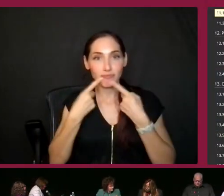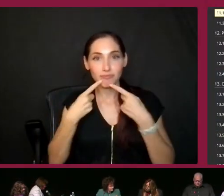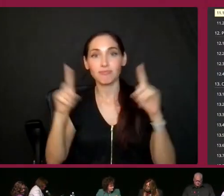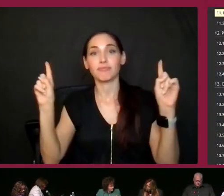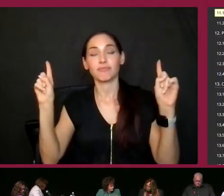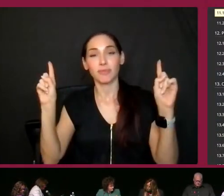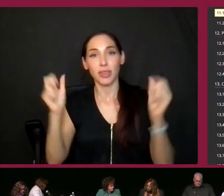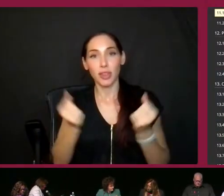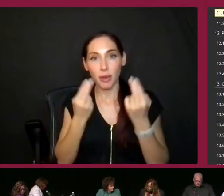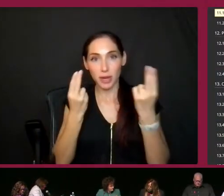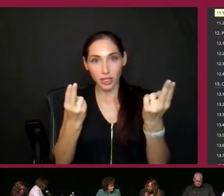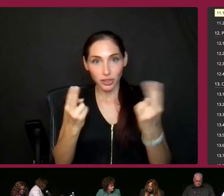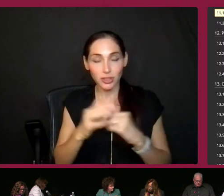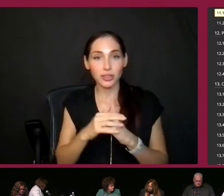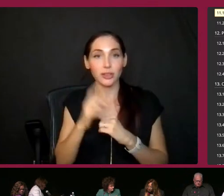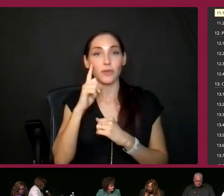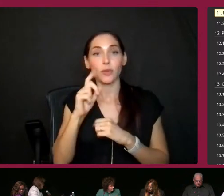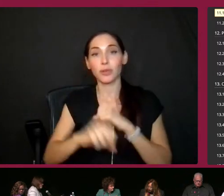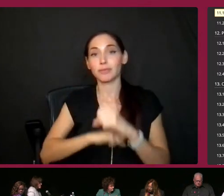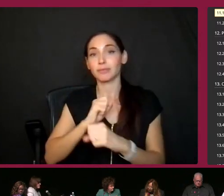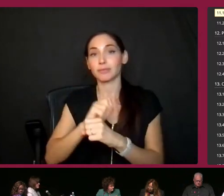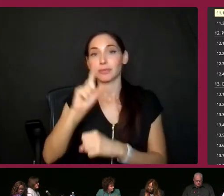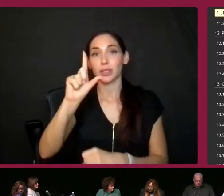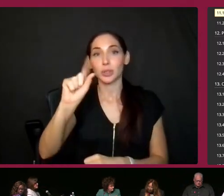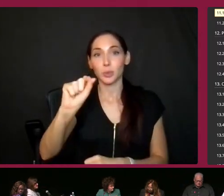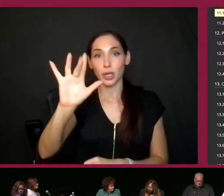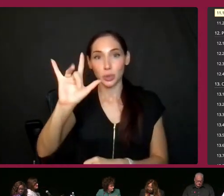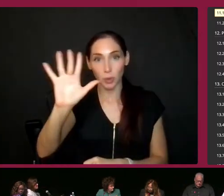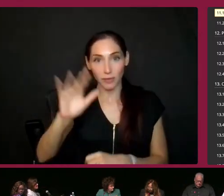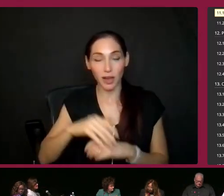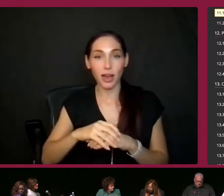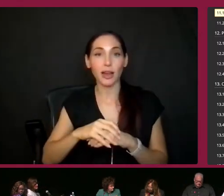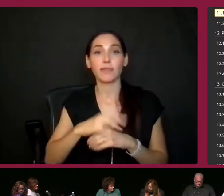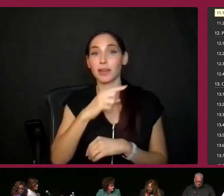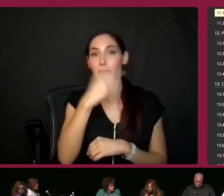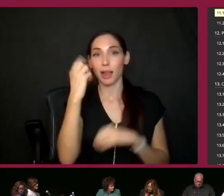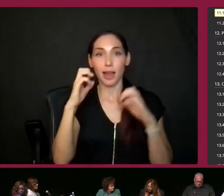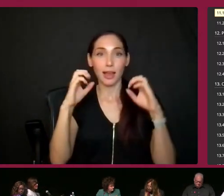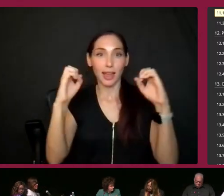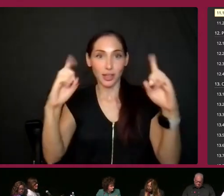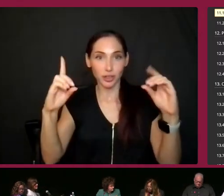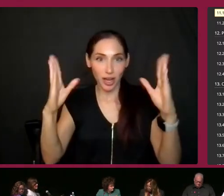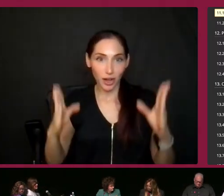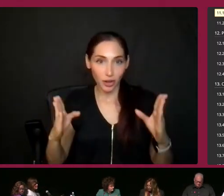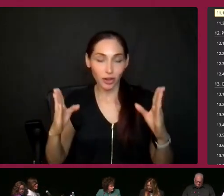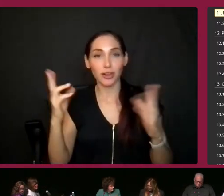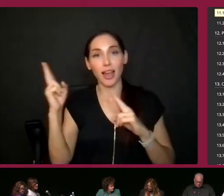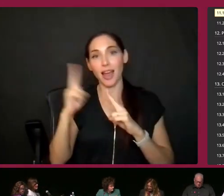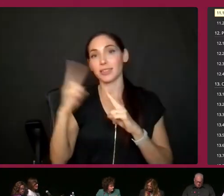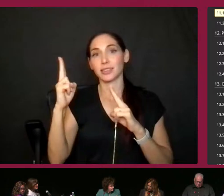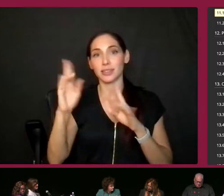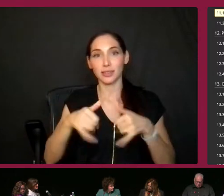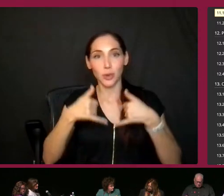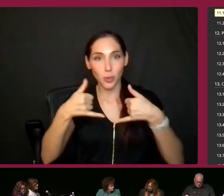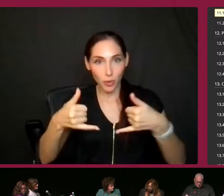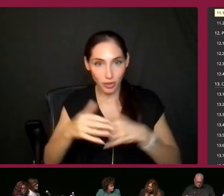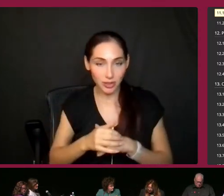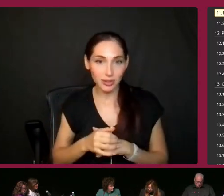for the 2025 Black Educator Excellence Awards B. These